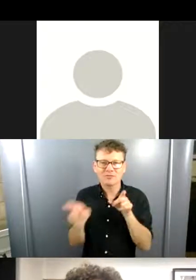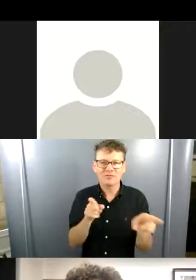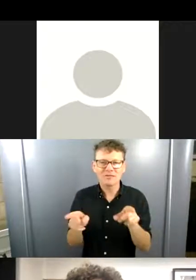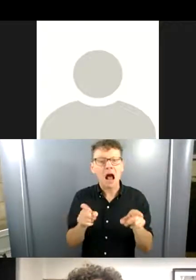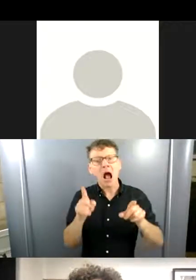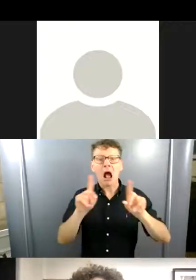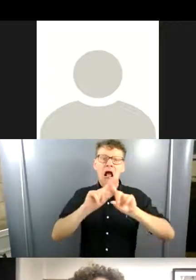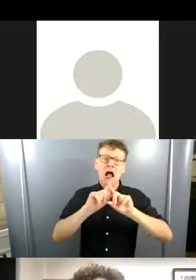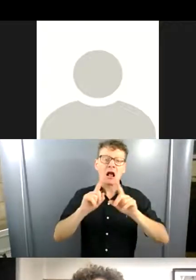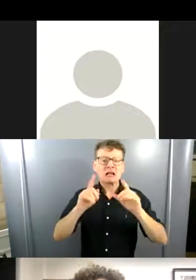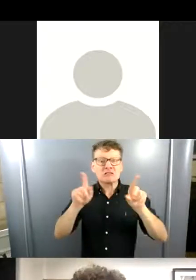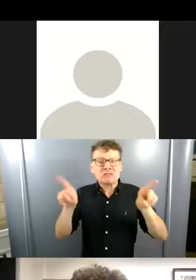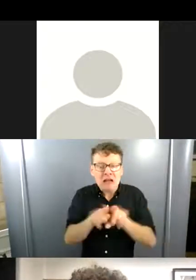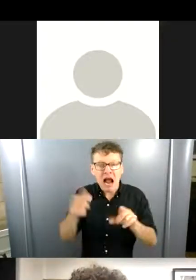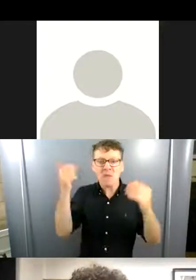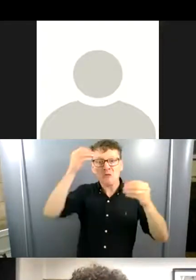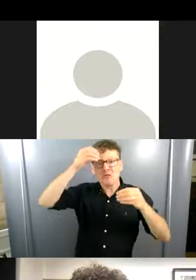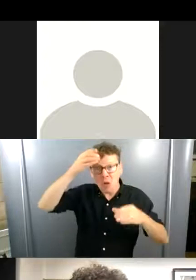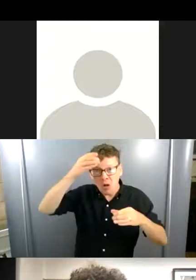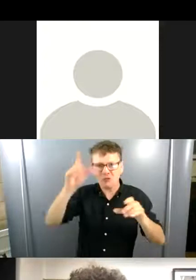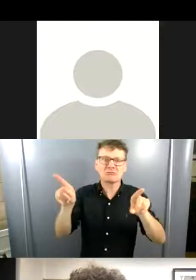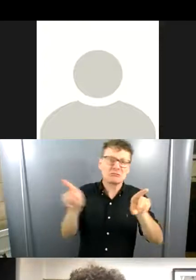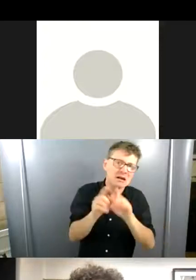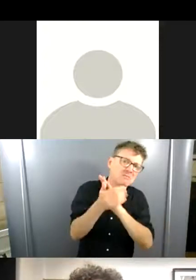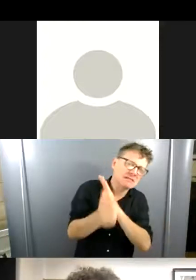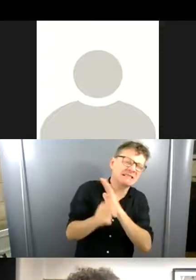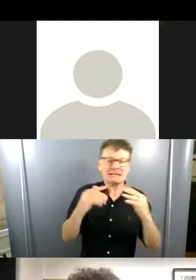but at this point we don't actually know if it is different or how it is different